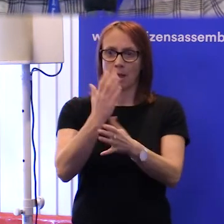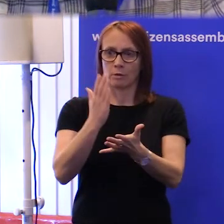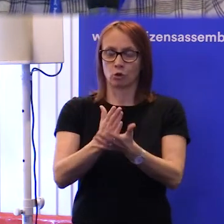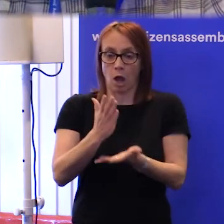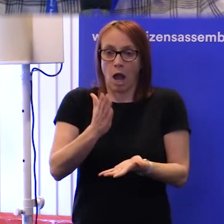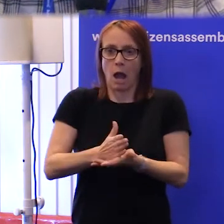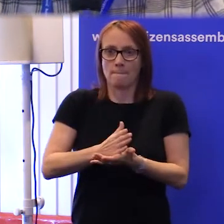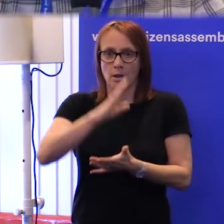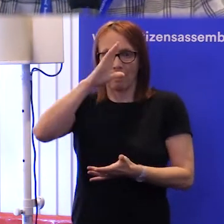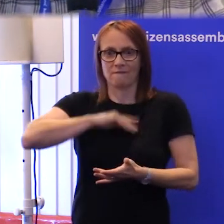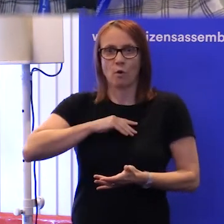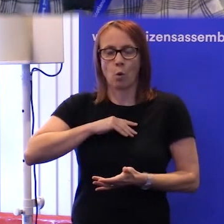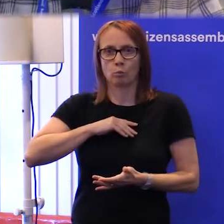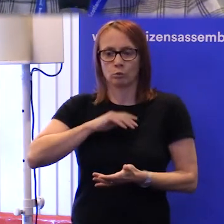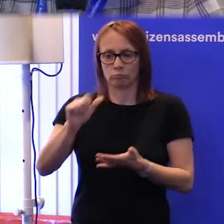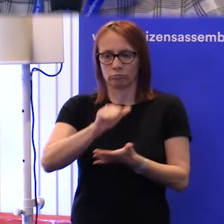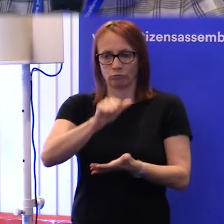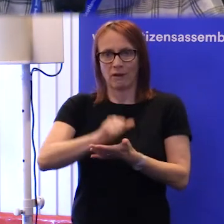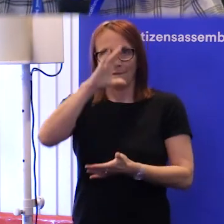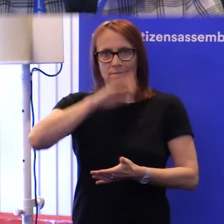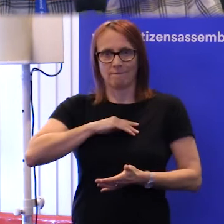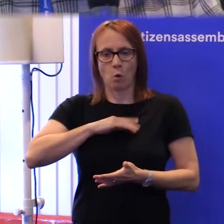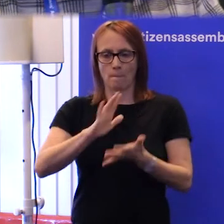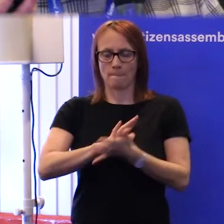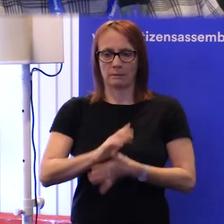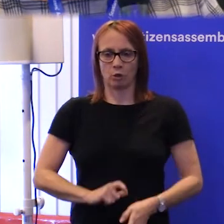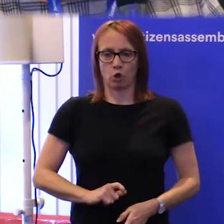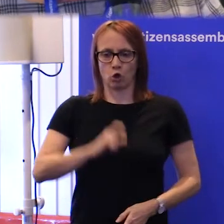and are effectively informed so we can be used confident in the evidence and